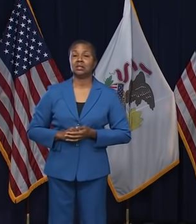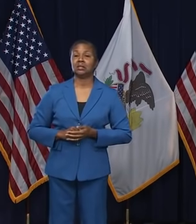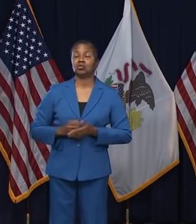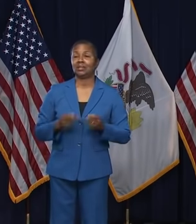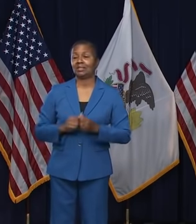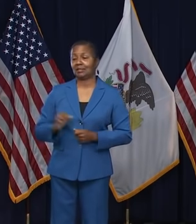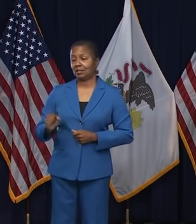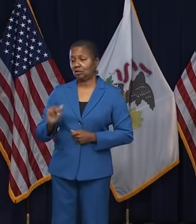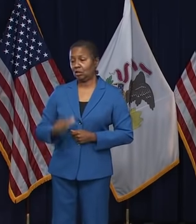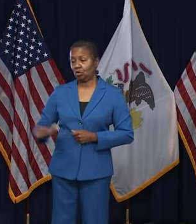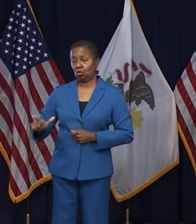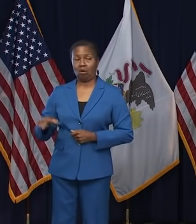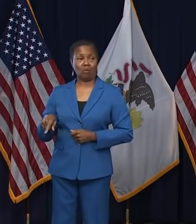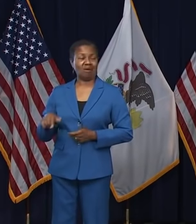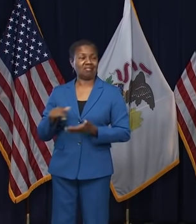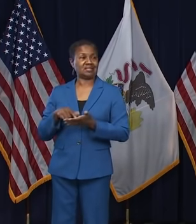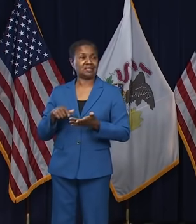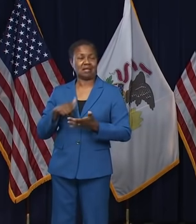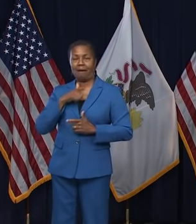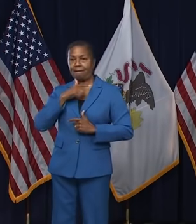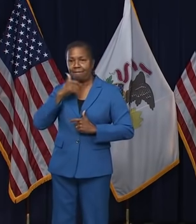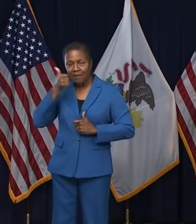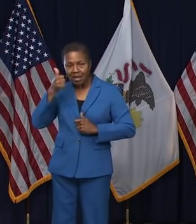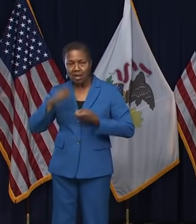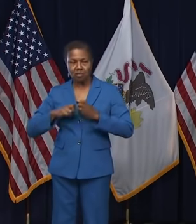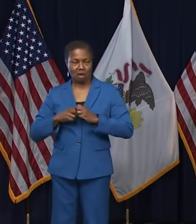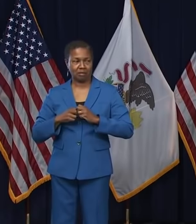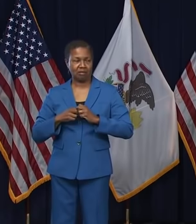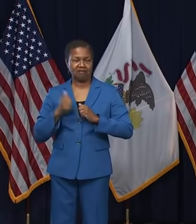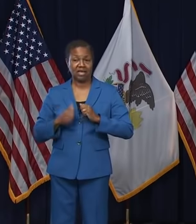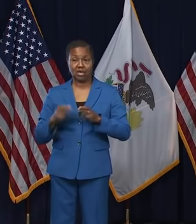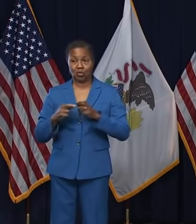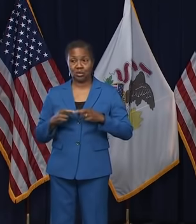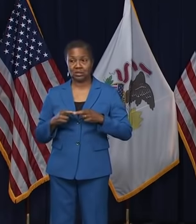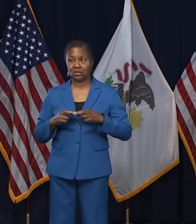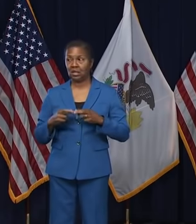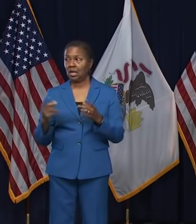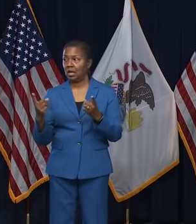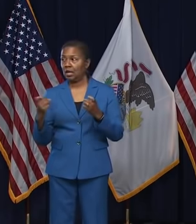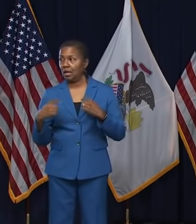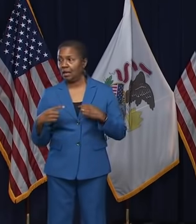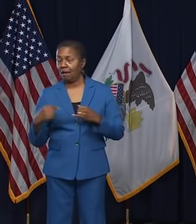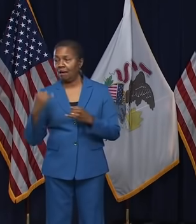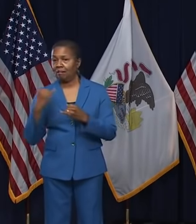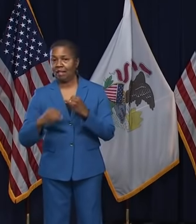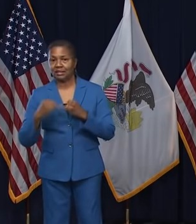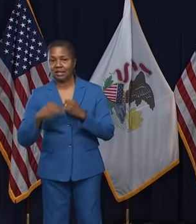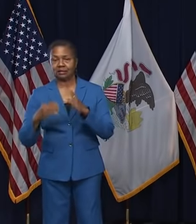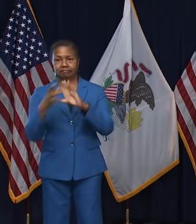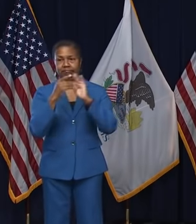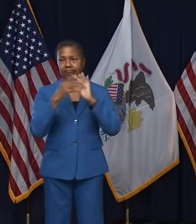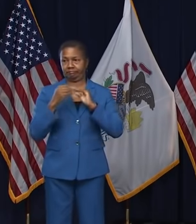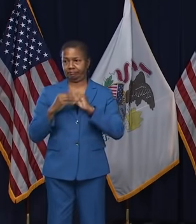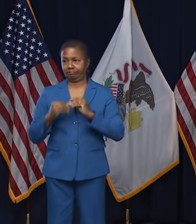in place those contracts- to places like southern Illinois